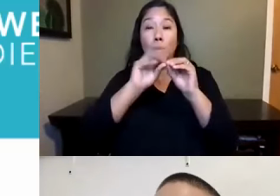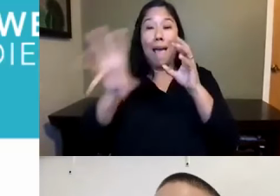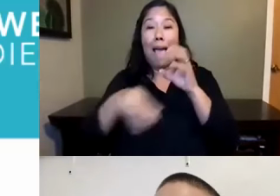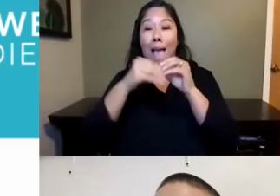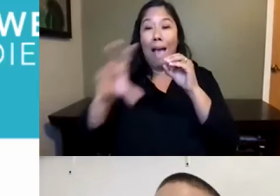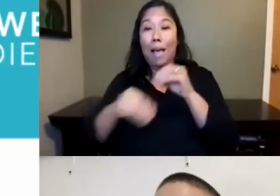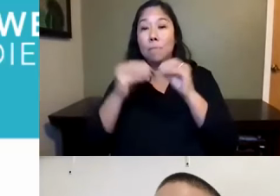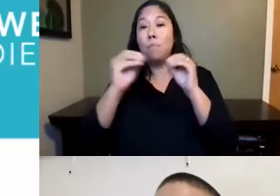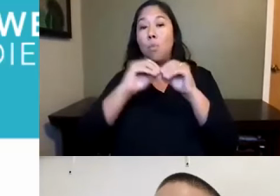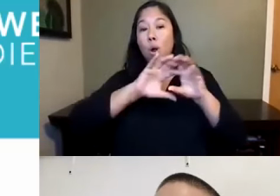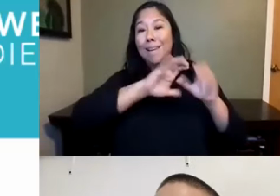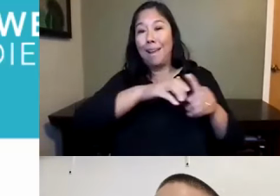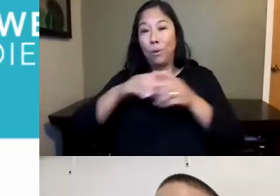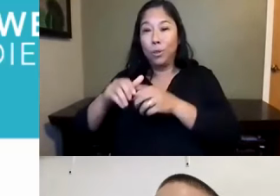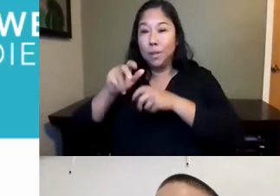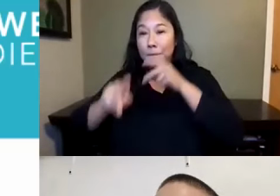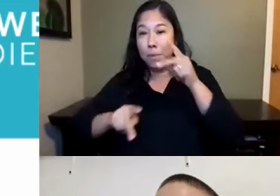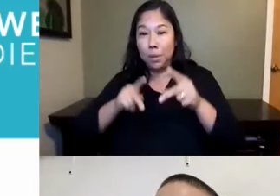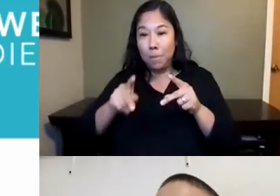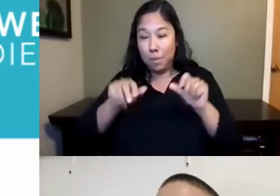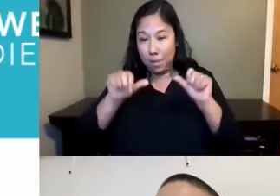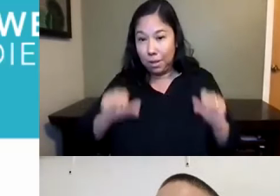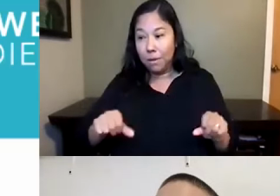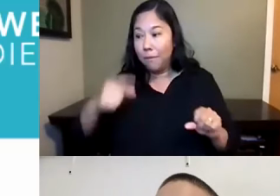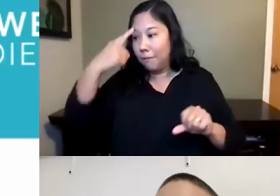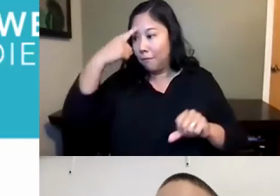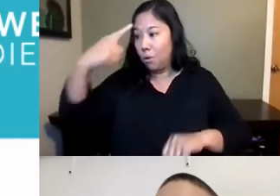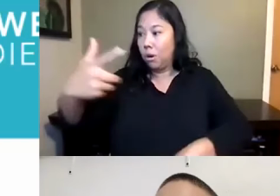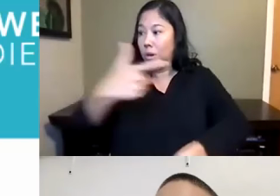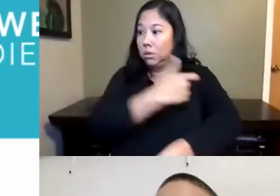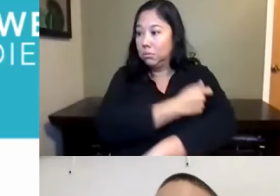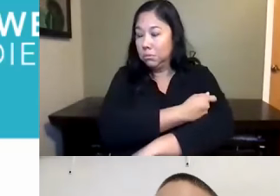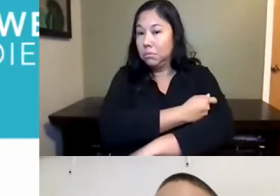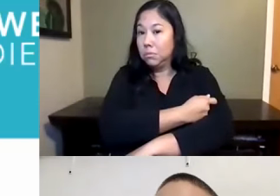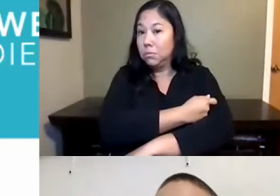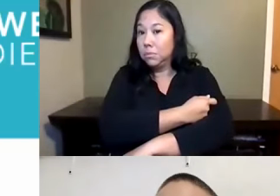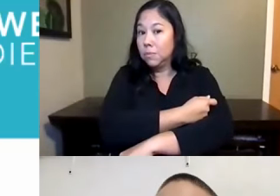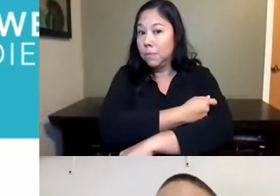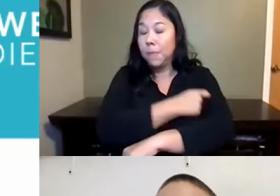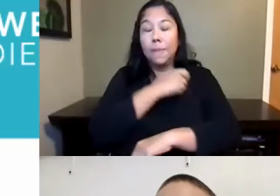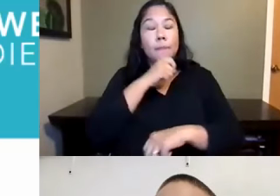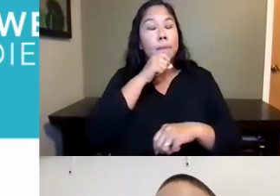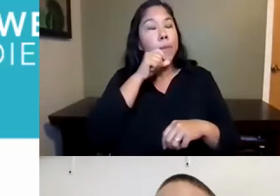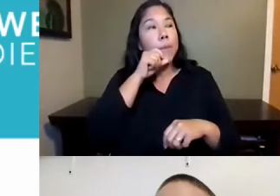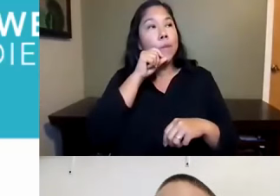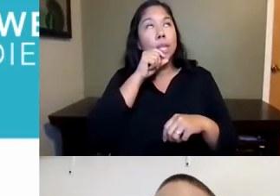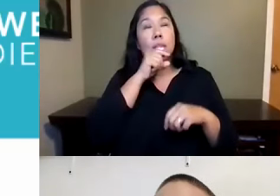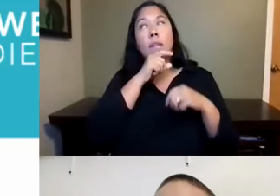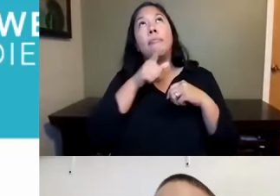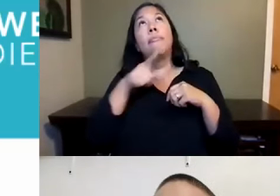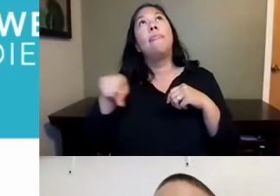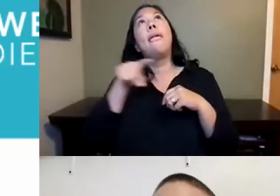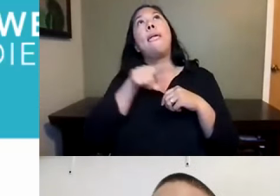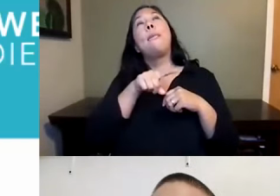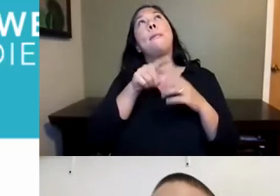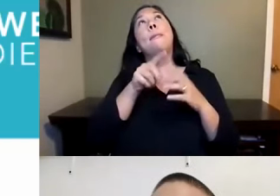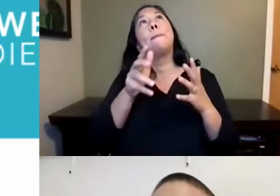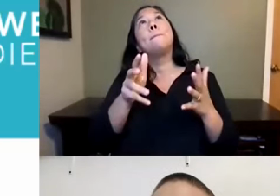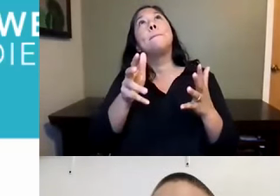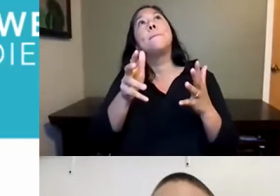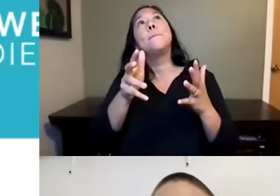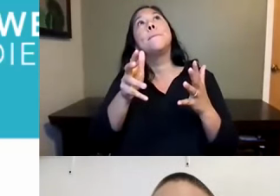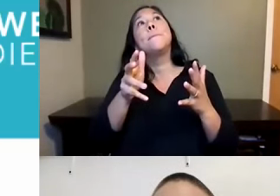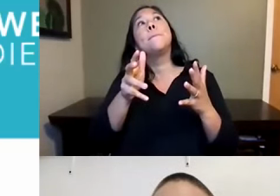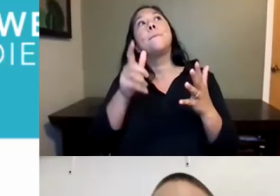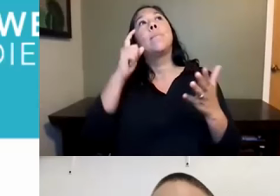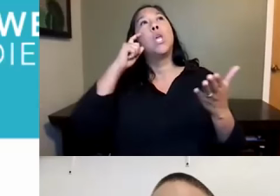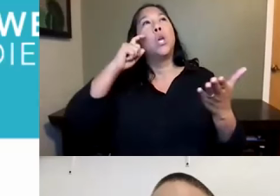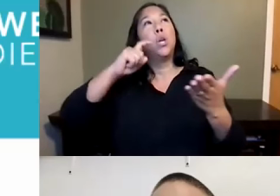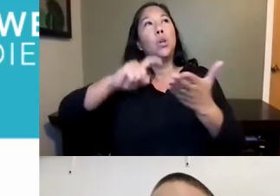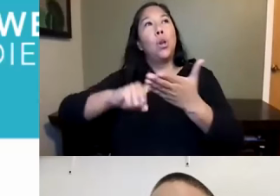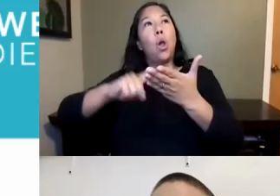for the vaccine to accommodate for there being a lot of vaccines that have been